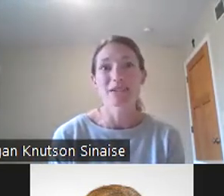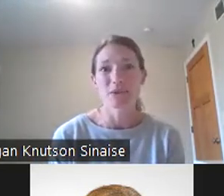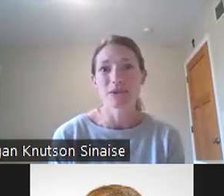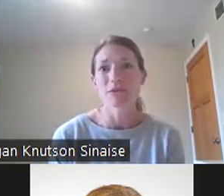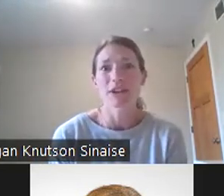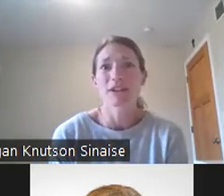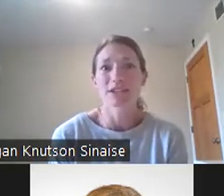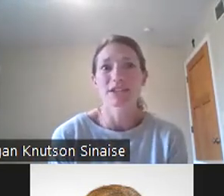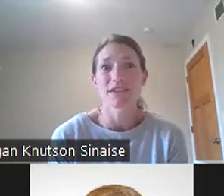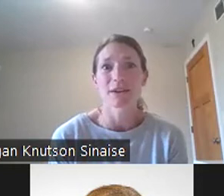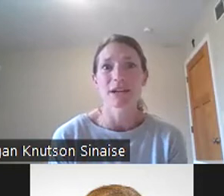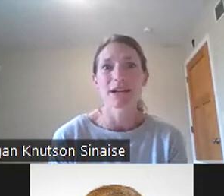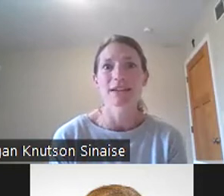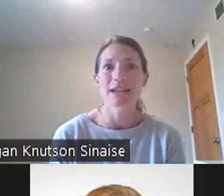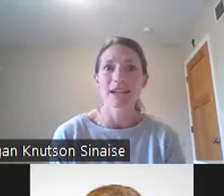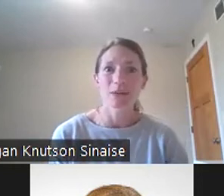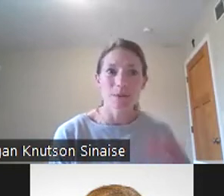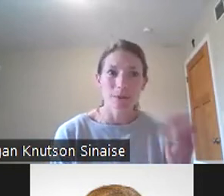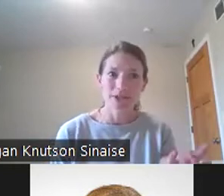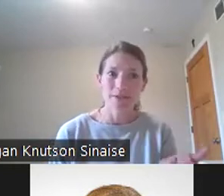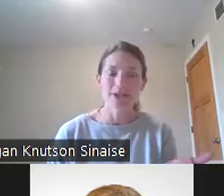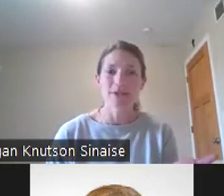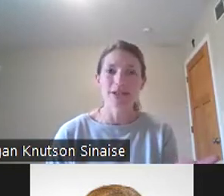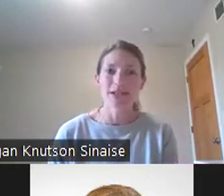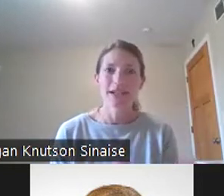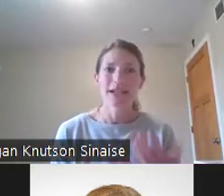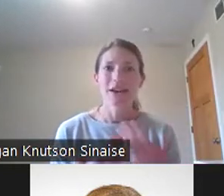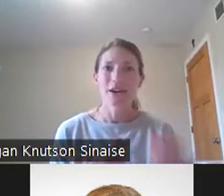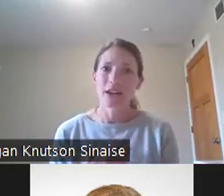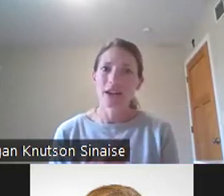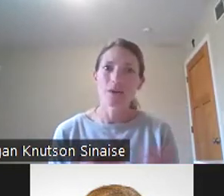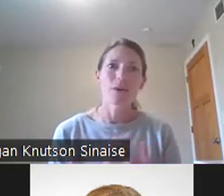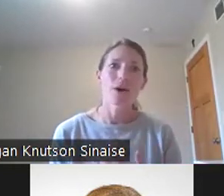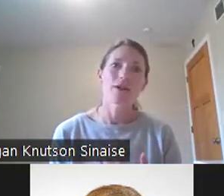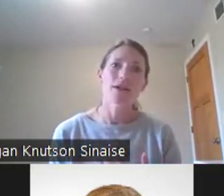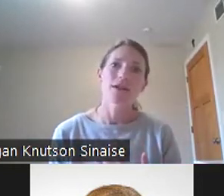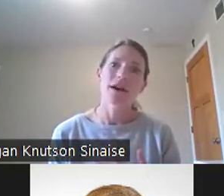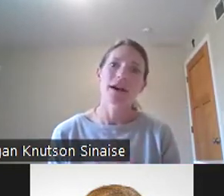So self-regulation theory, they get a blood pressure measurement. Are they at goal? Are they not?